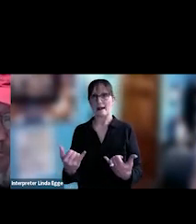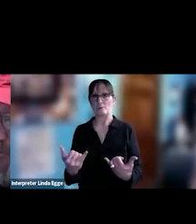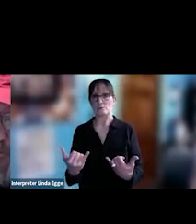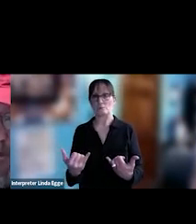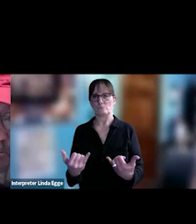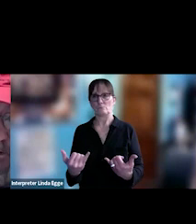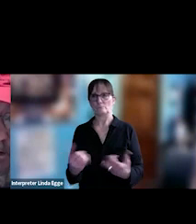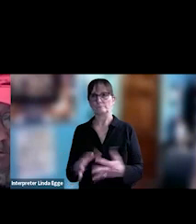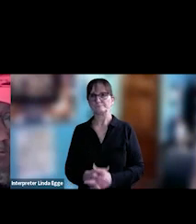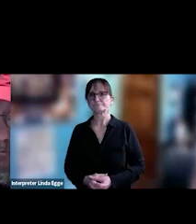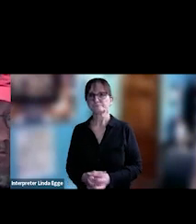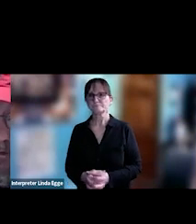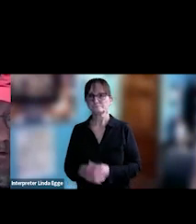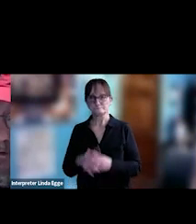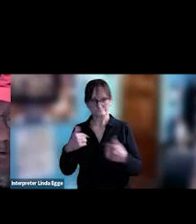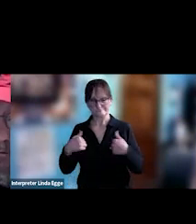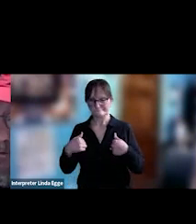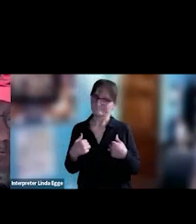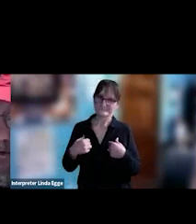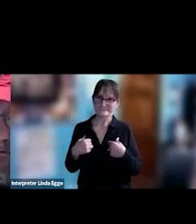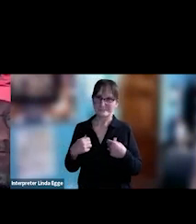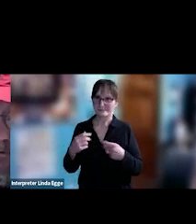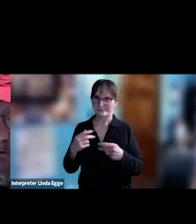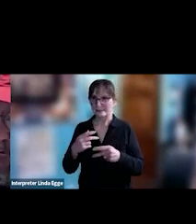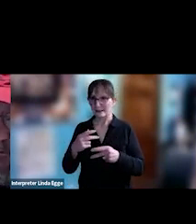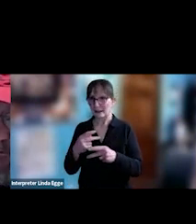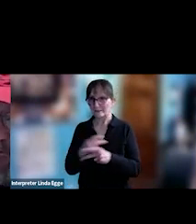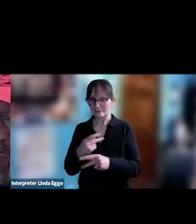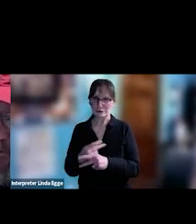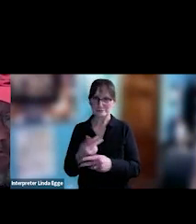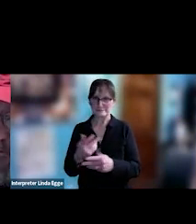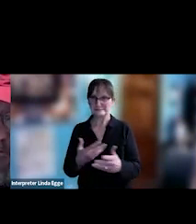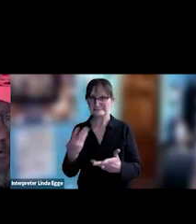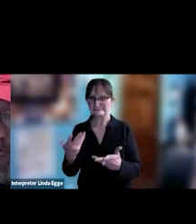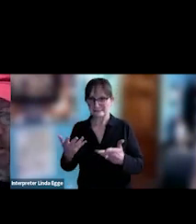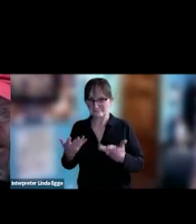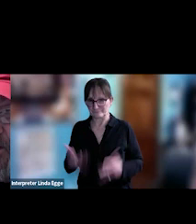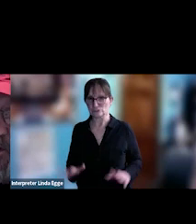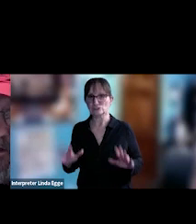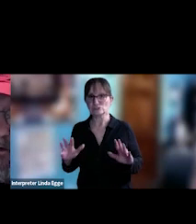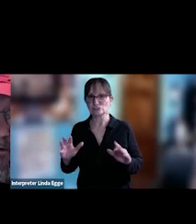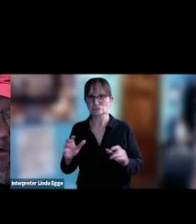Okay. Kind of figured I've done, you know, everything they told me to do.